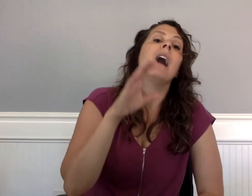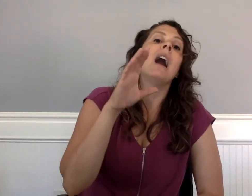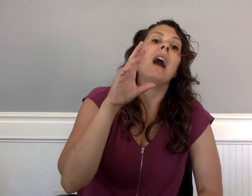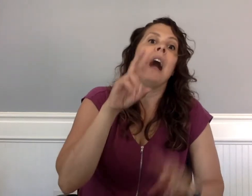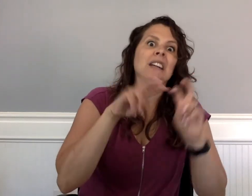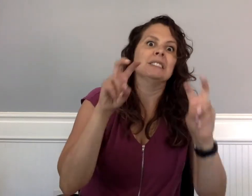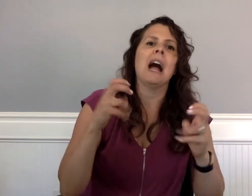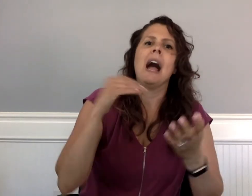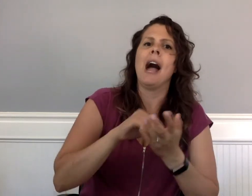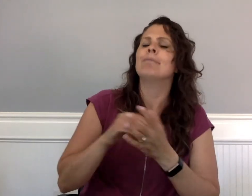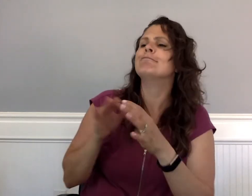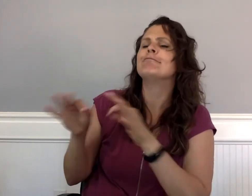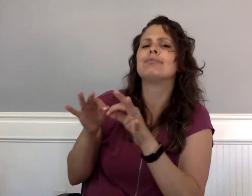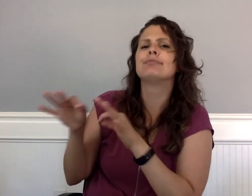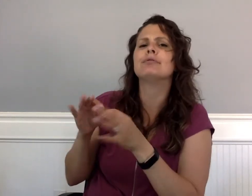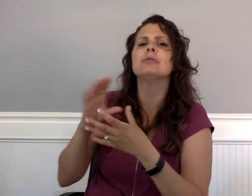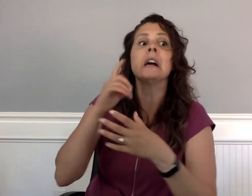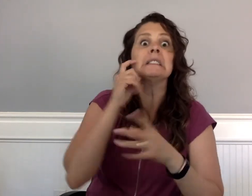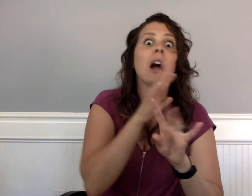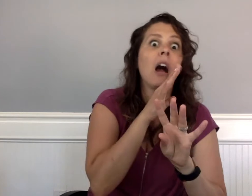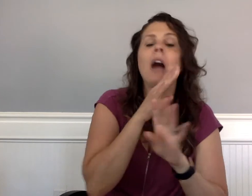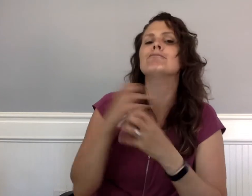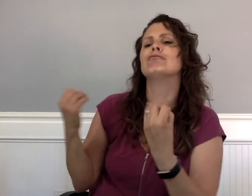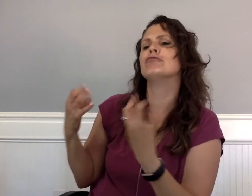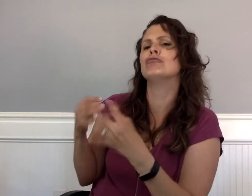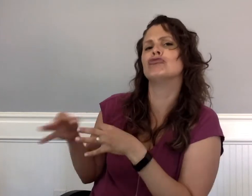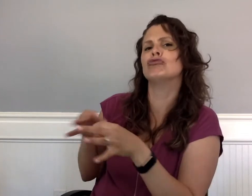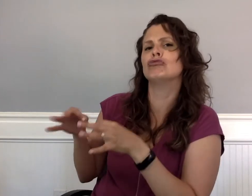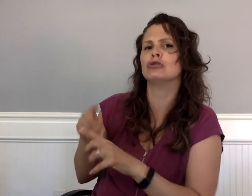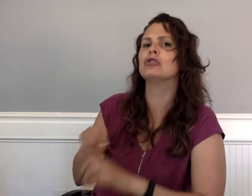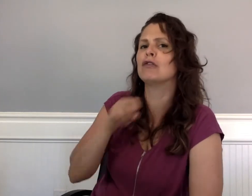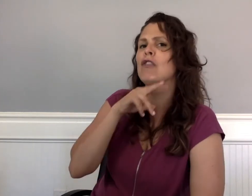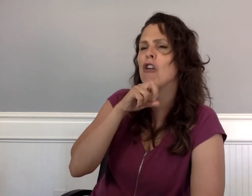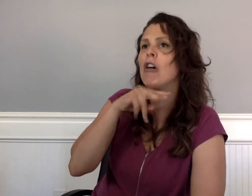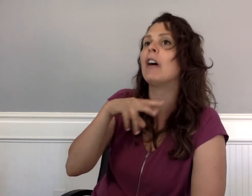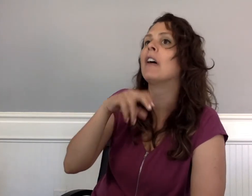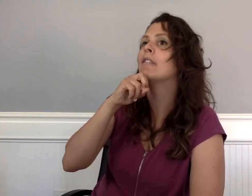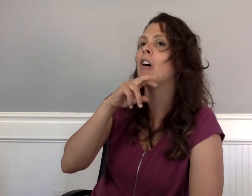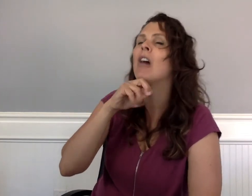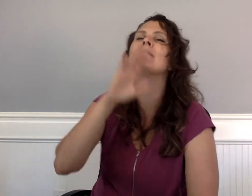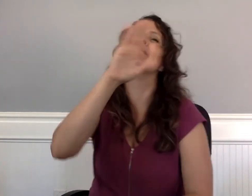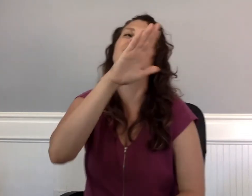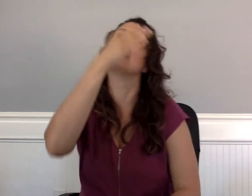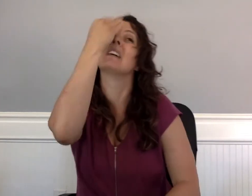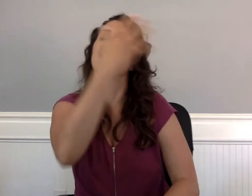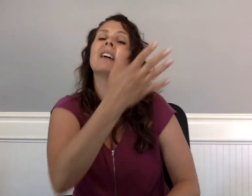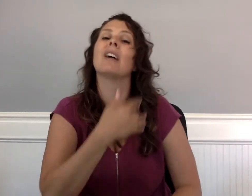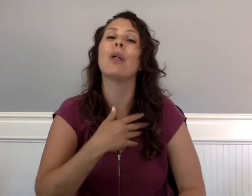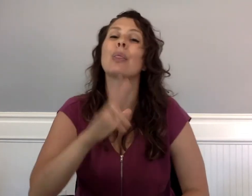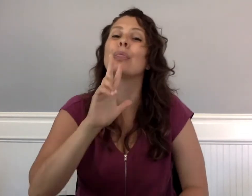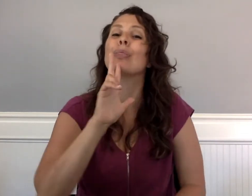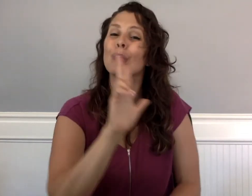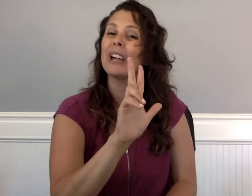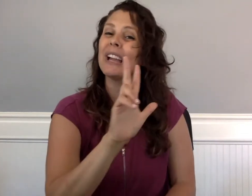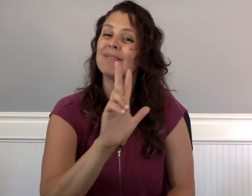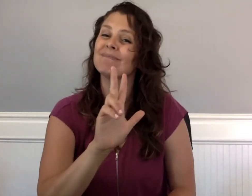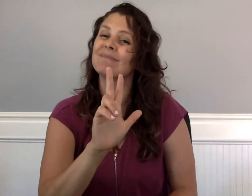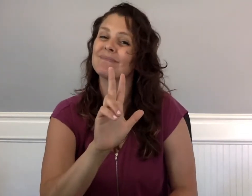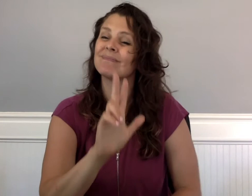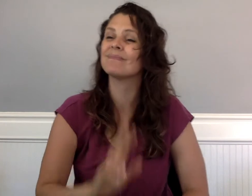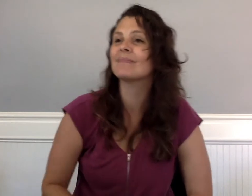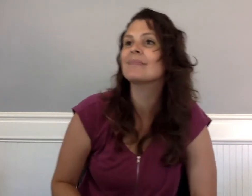Mr. Castle signed to Frog, explaining what they were talking about. “Three,” Frog answered.